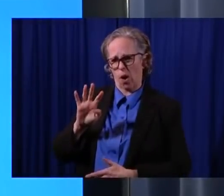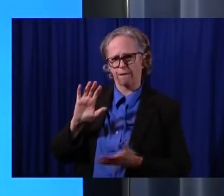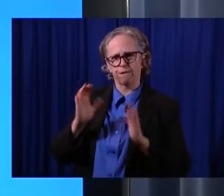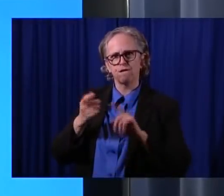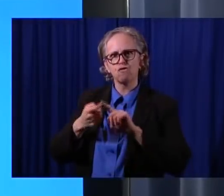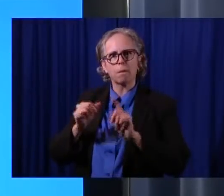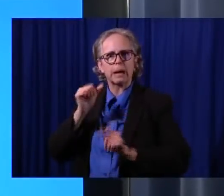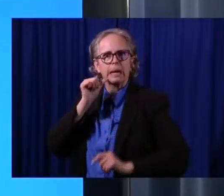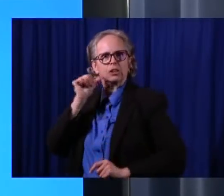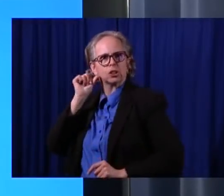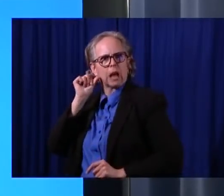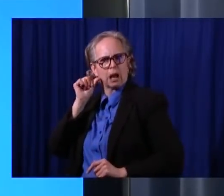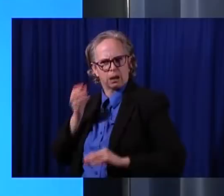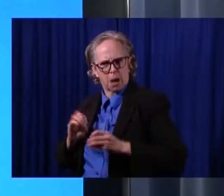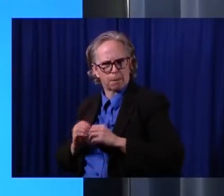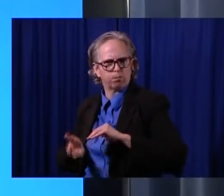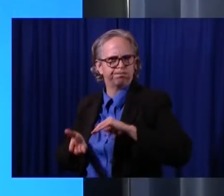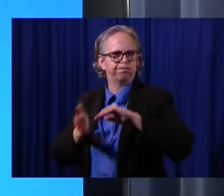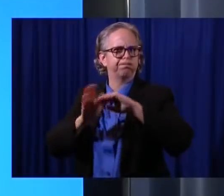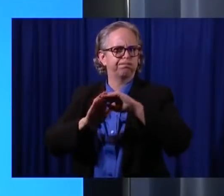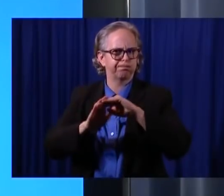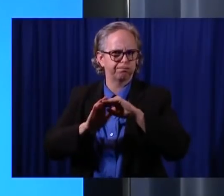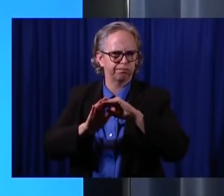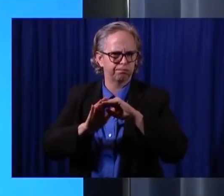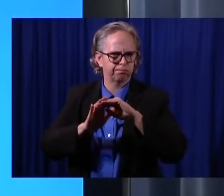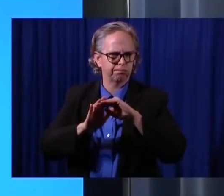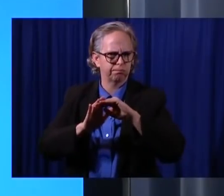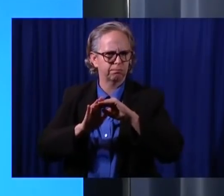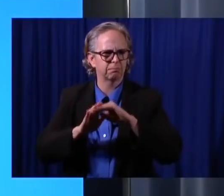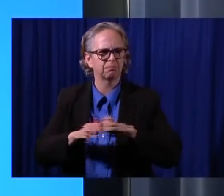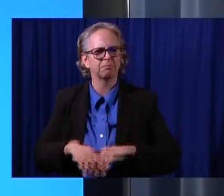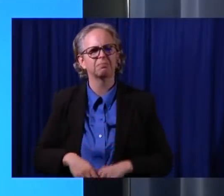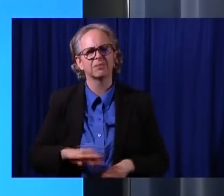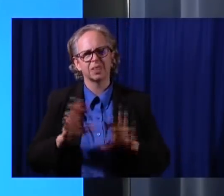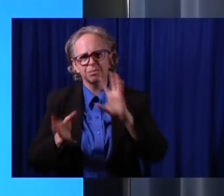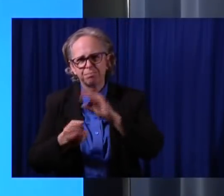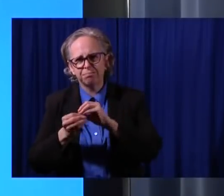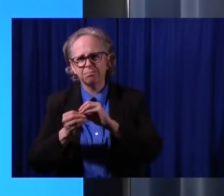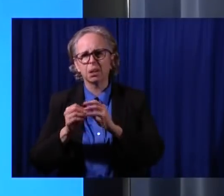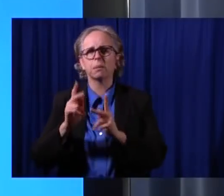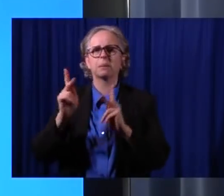NOT SEEN. TO DATE 42,010 PEOPLE WILL IN